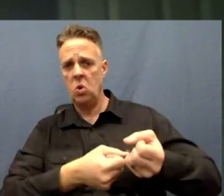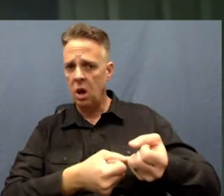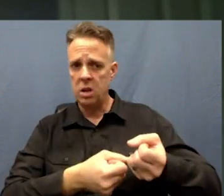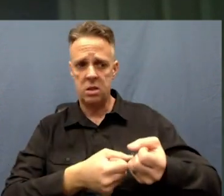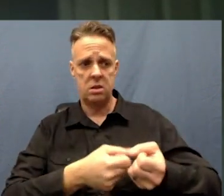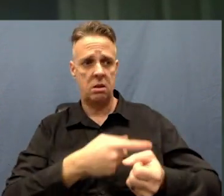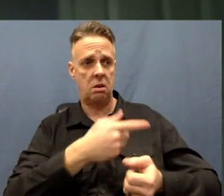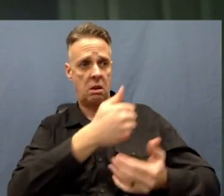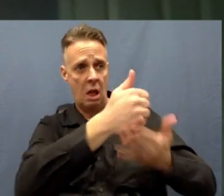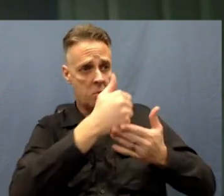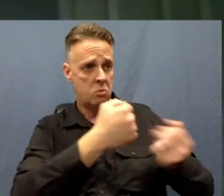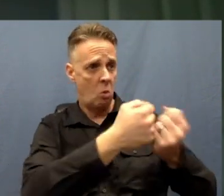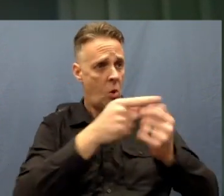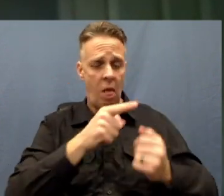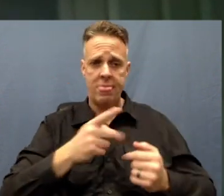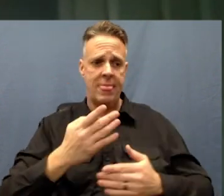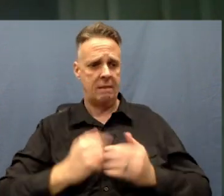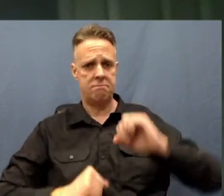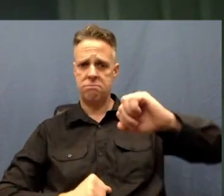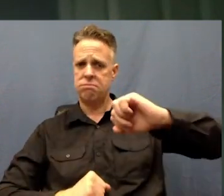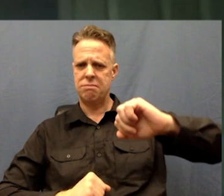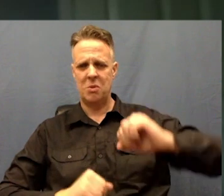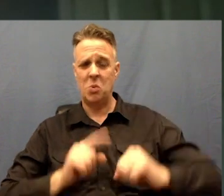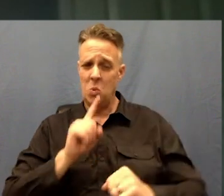TRUST ALL THE RESOURCES THAT ARE THERE. AND IT'S REALLY HARD SOMETIMES